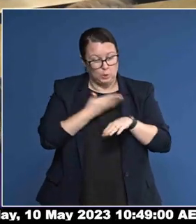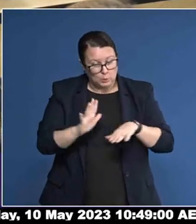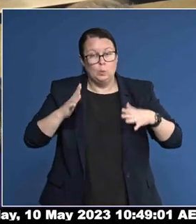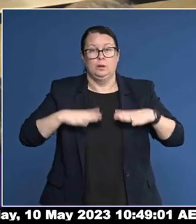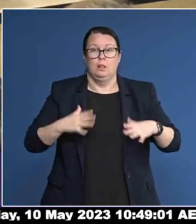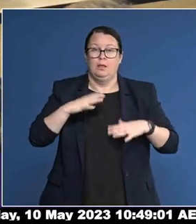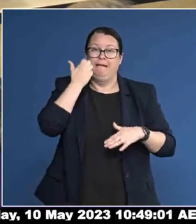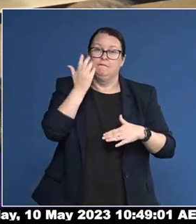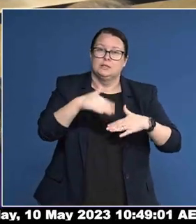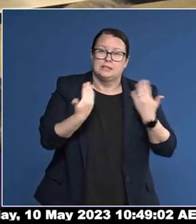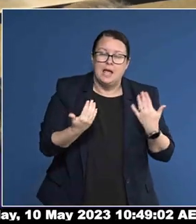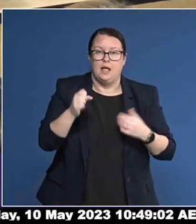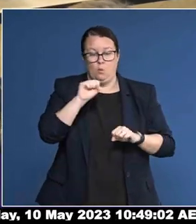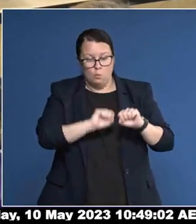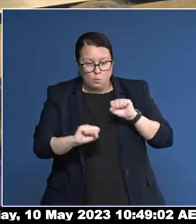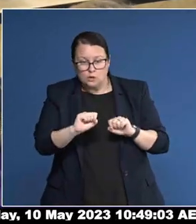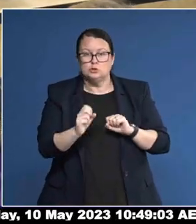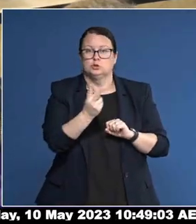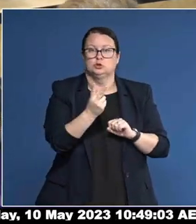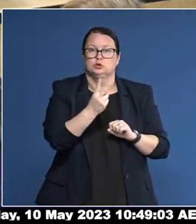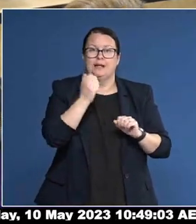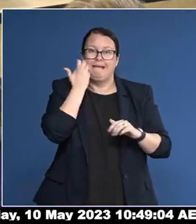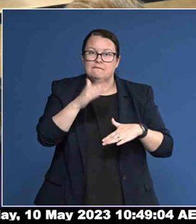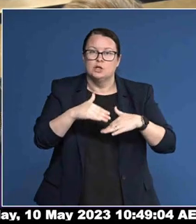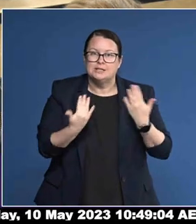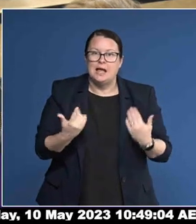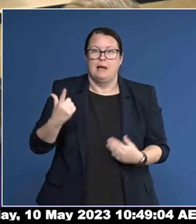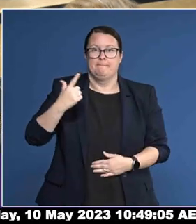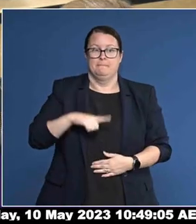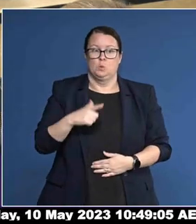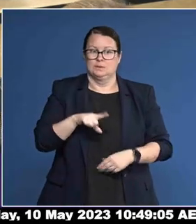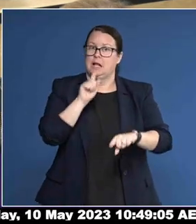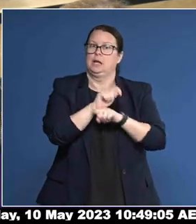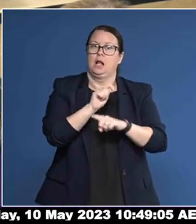bathing every day was because of neglect. Yes.